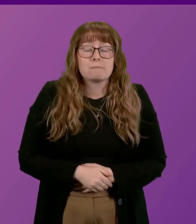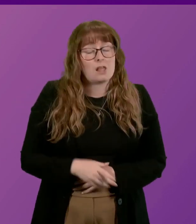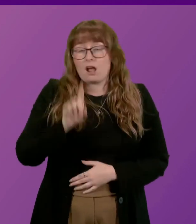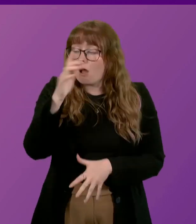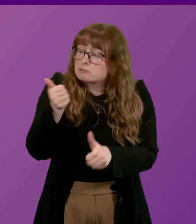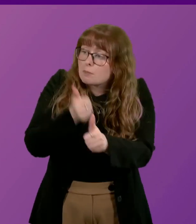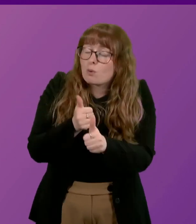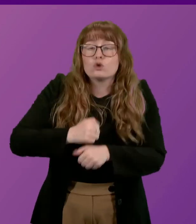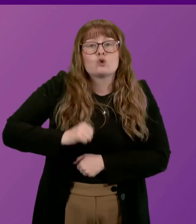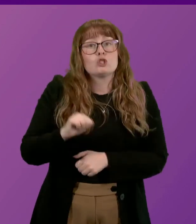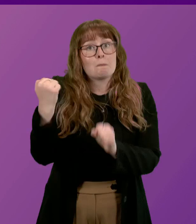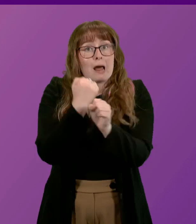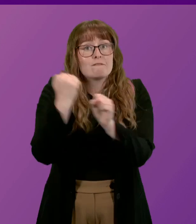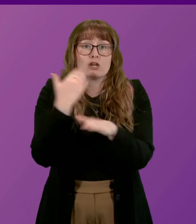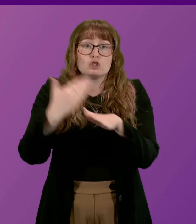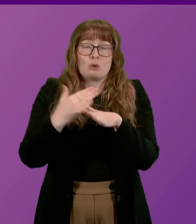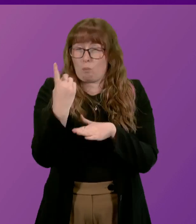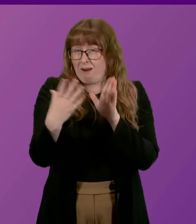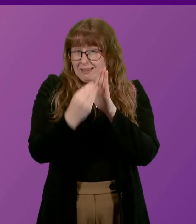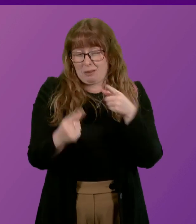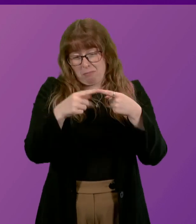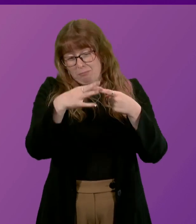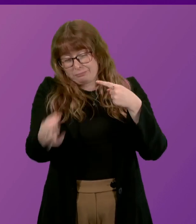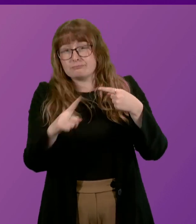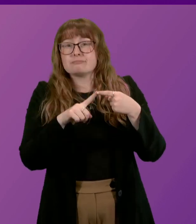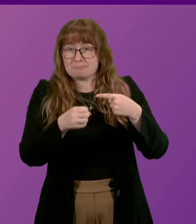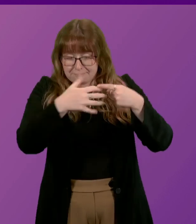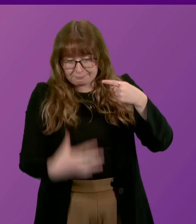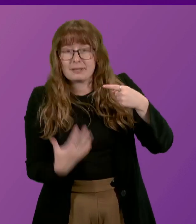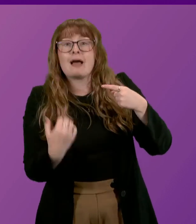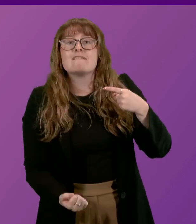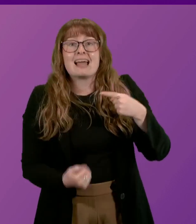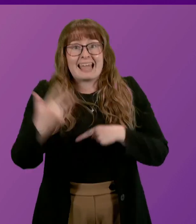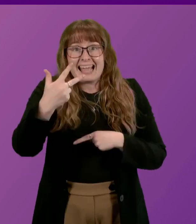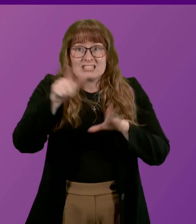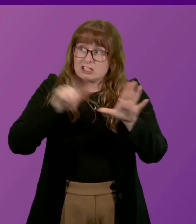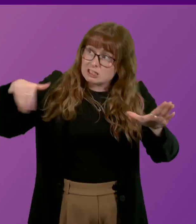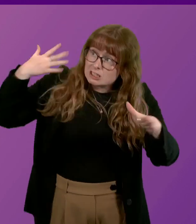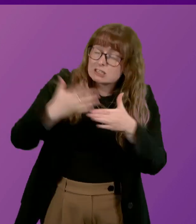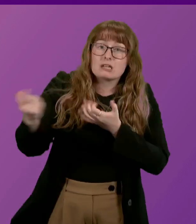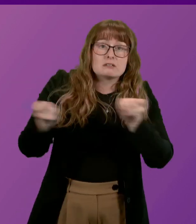manufacturing jobs is only one example. After 18 years in charge, there are falling education